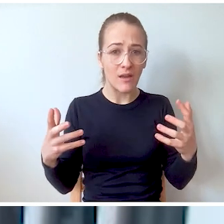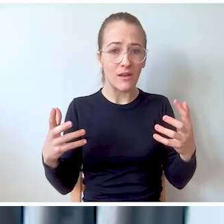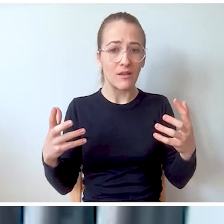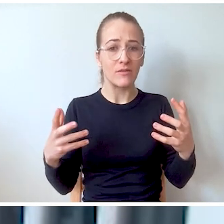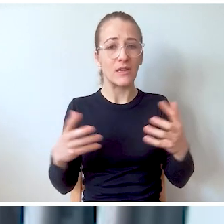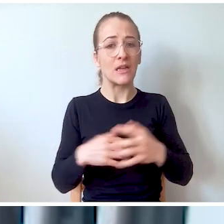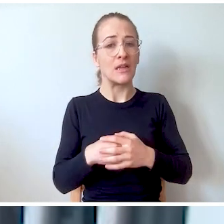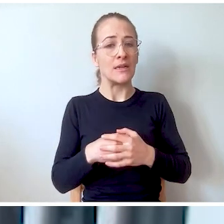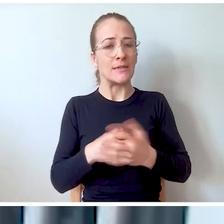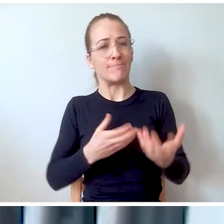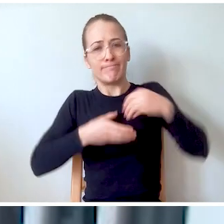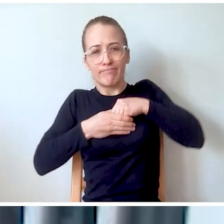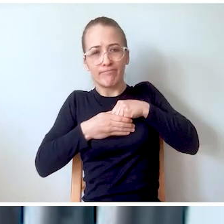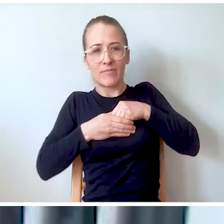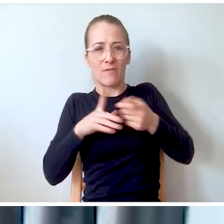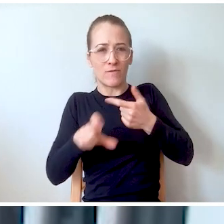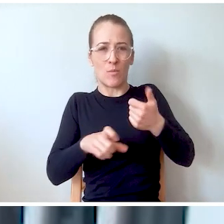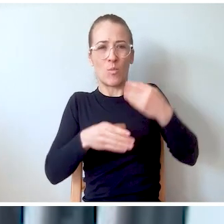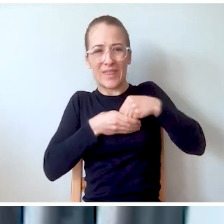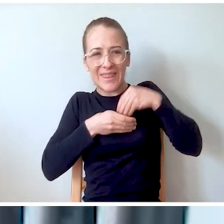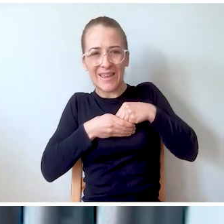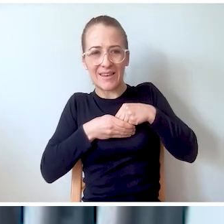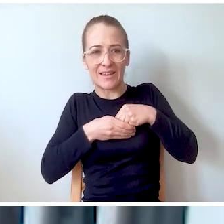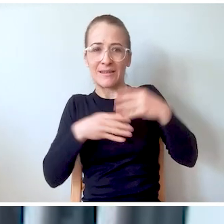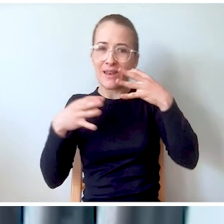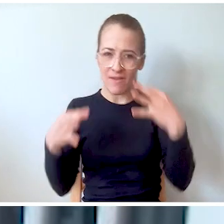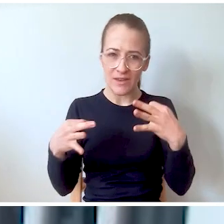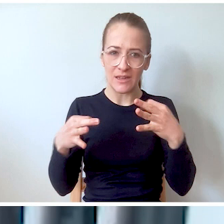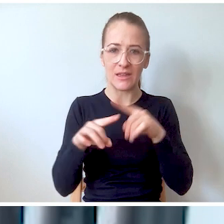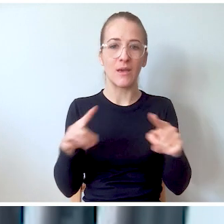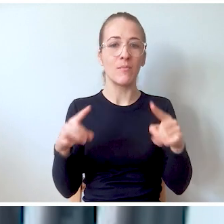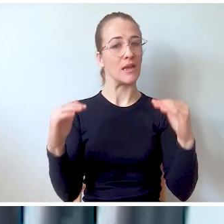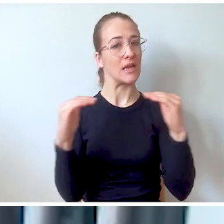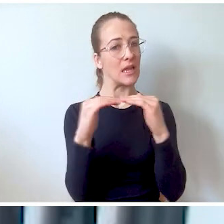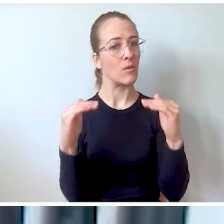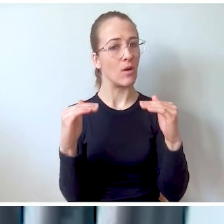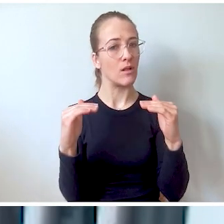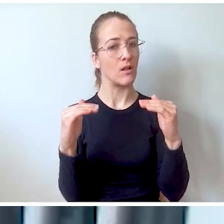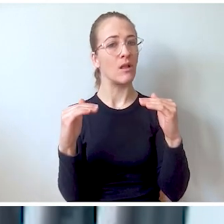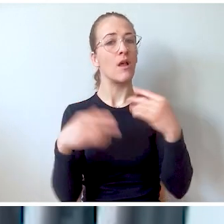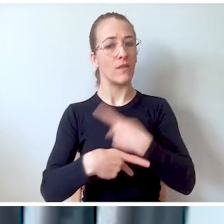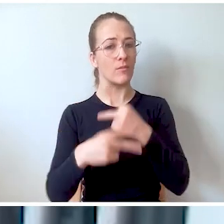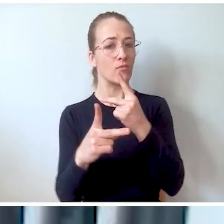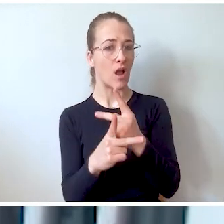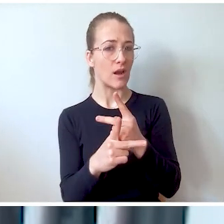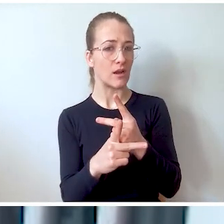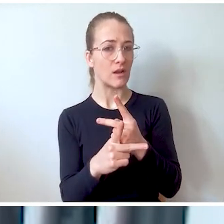is found within ourselves for sure, but an equal part is of the product of the supports